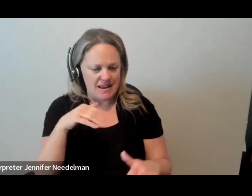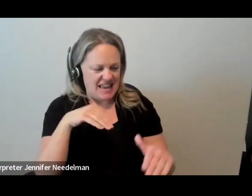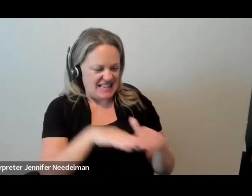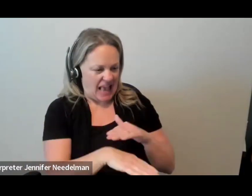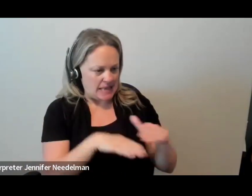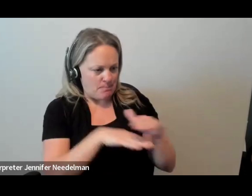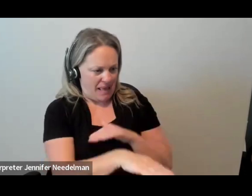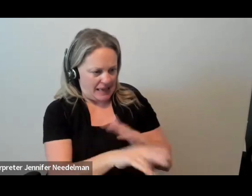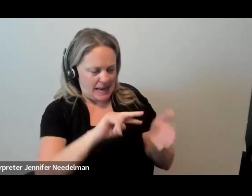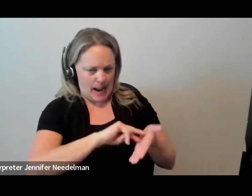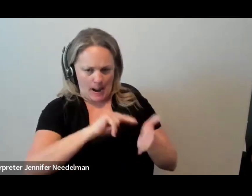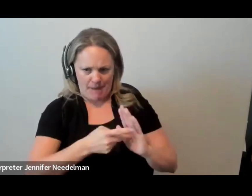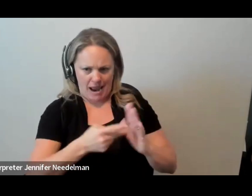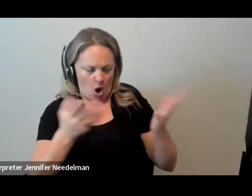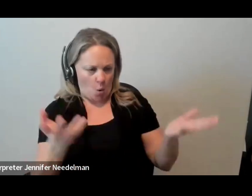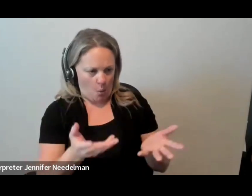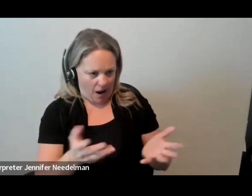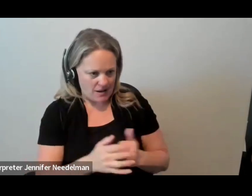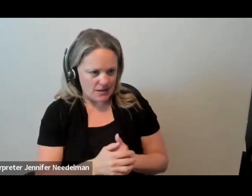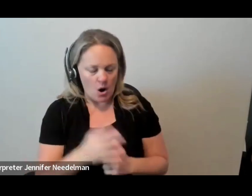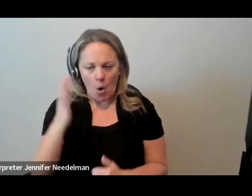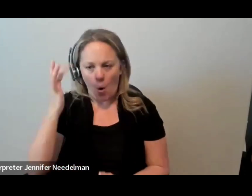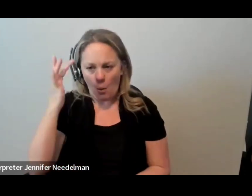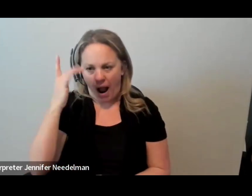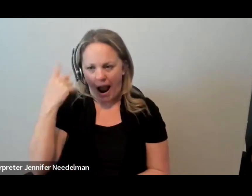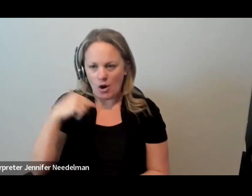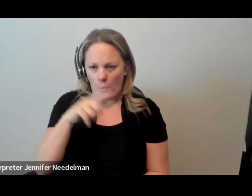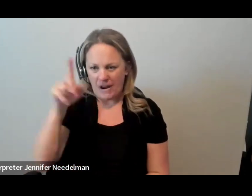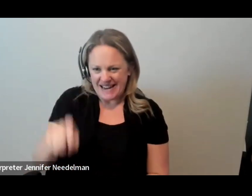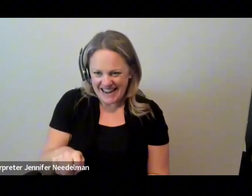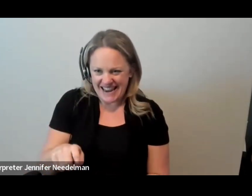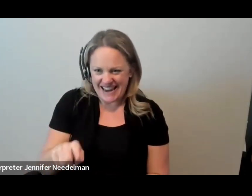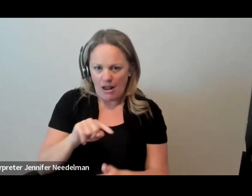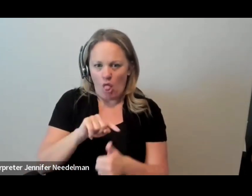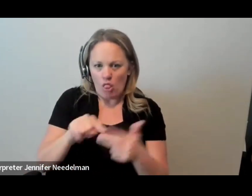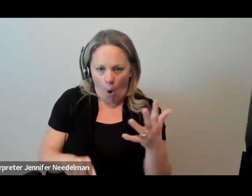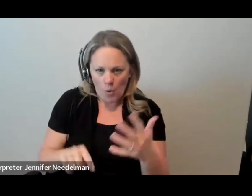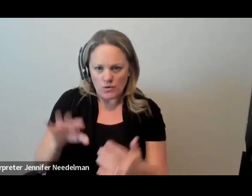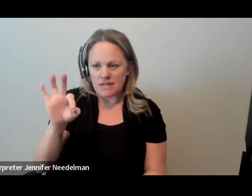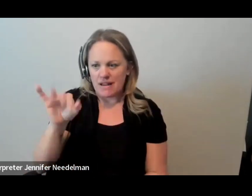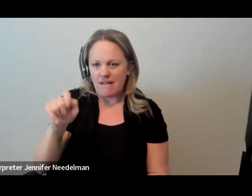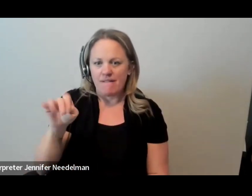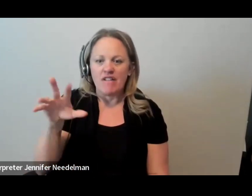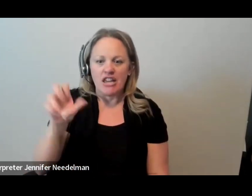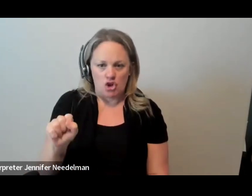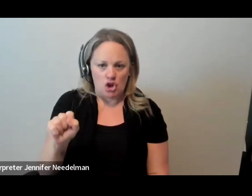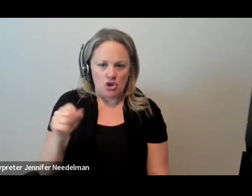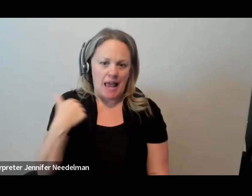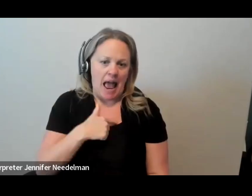and why we need these kinds of features in order for us to build as we go forward.